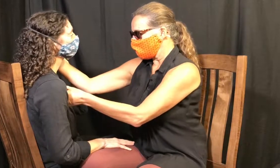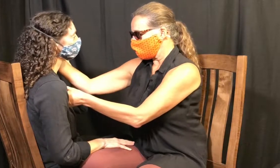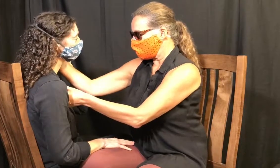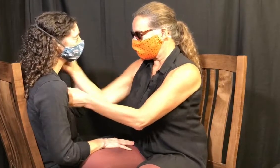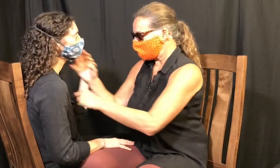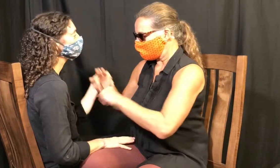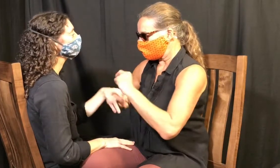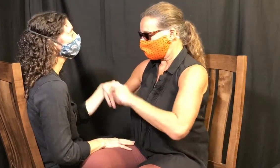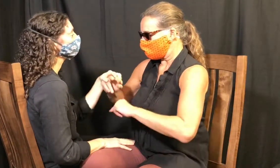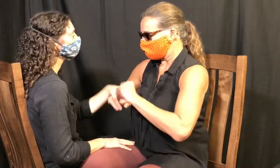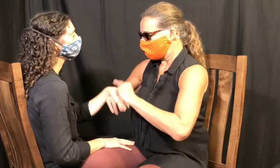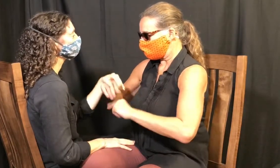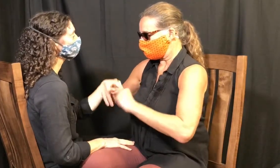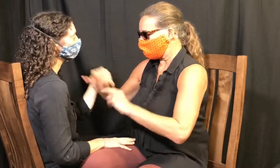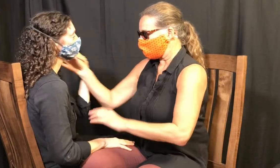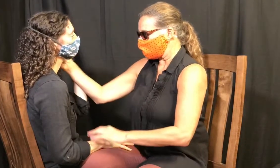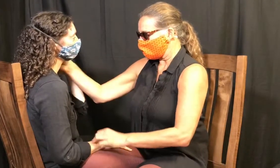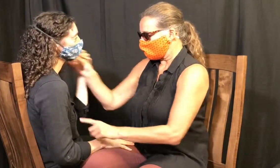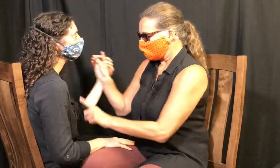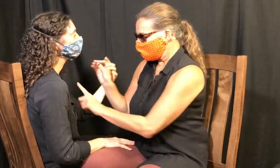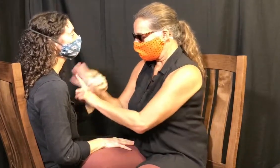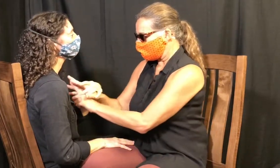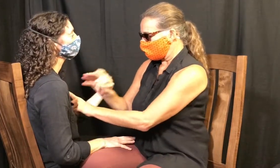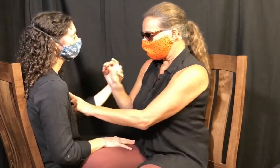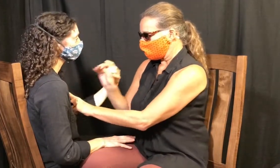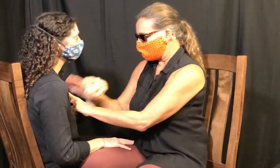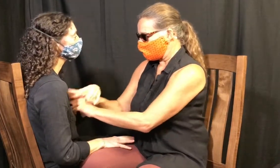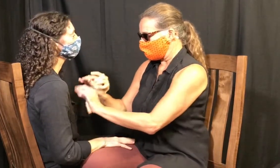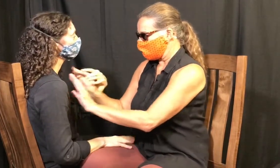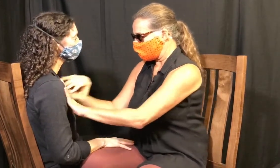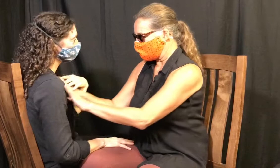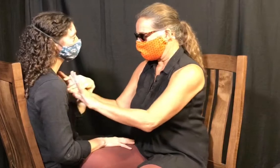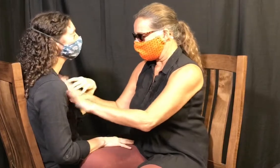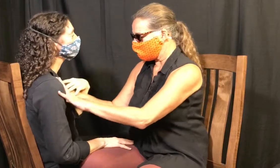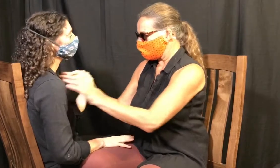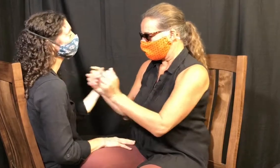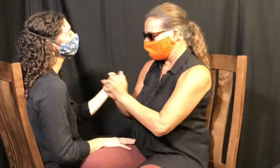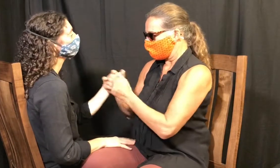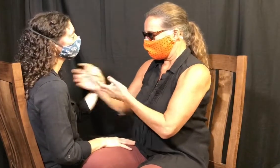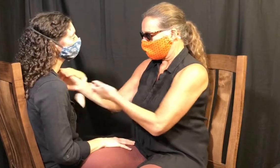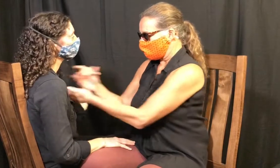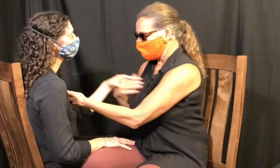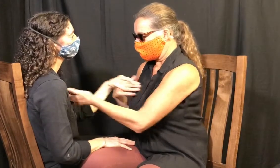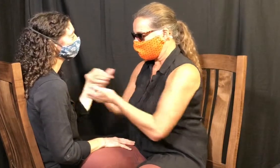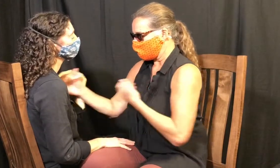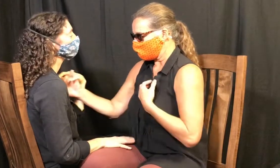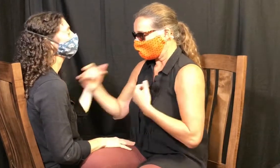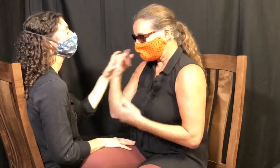Without these opportunities, how can a child learn about all that life offers? Left out of the flow of life,